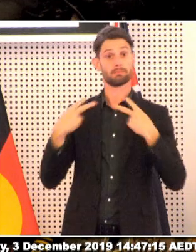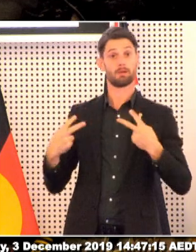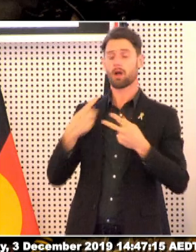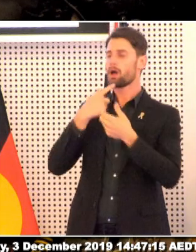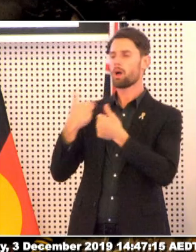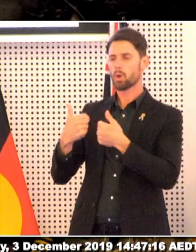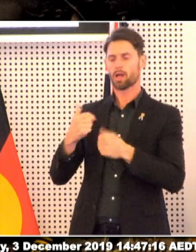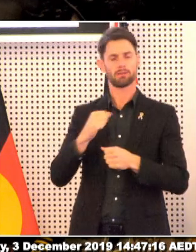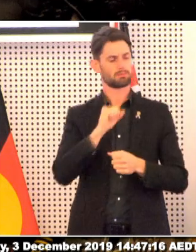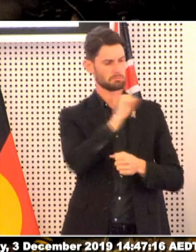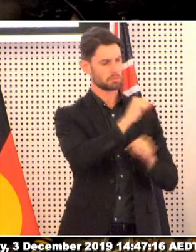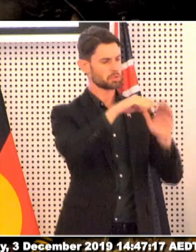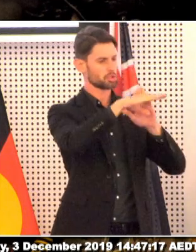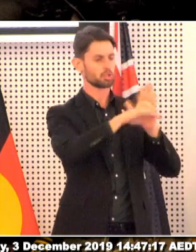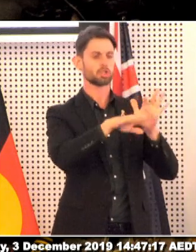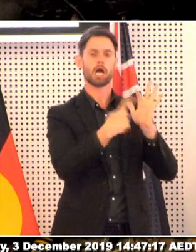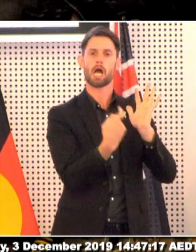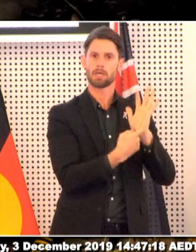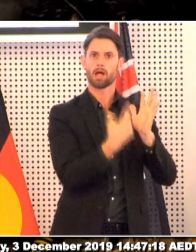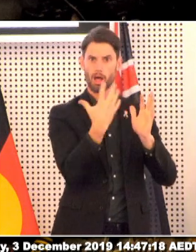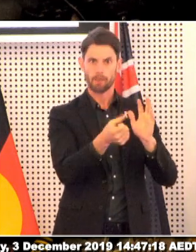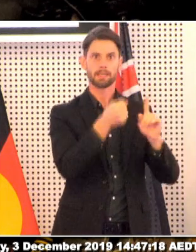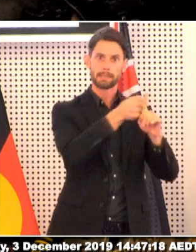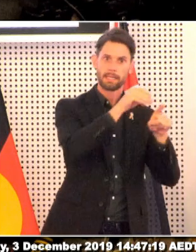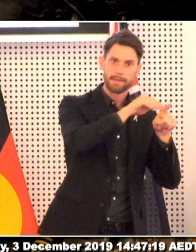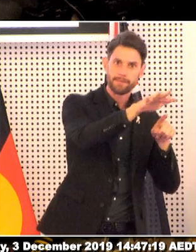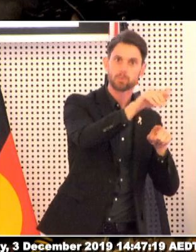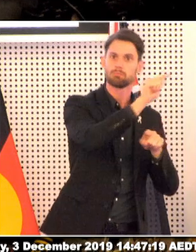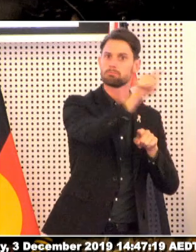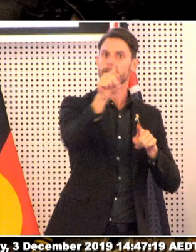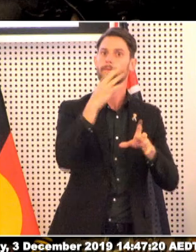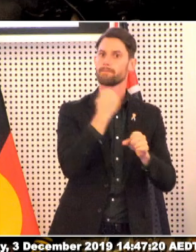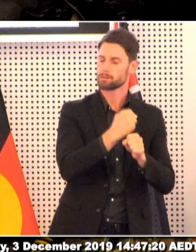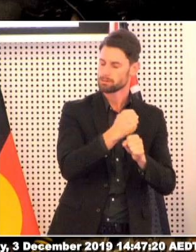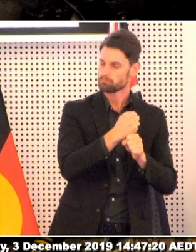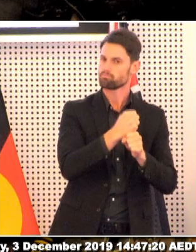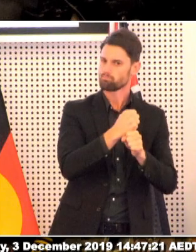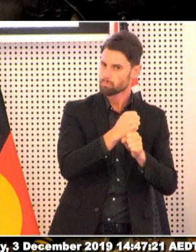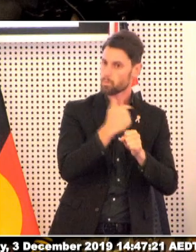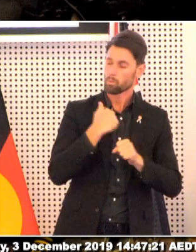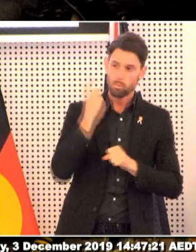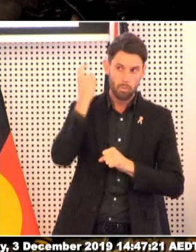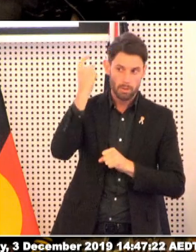has been within government, taking it to the next step have you seen any of that